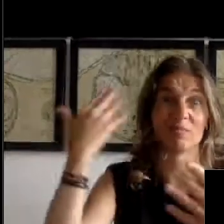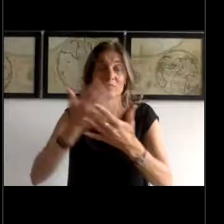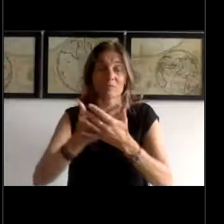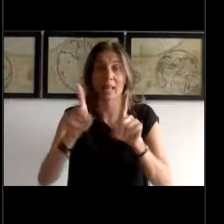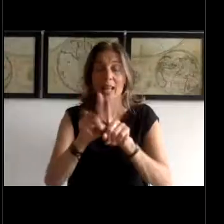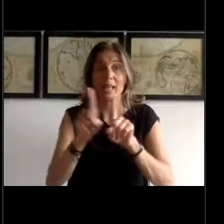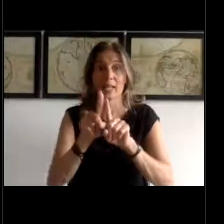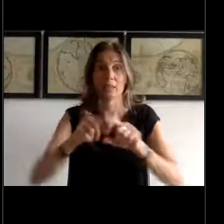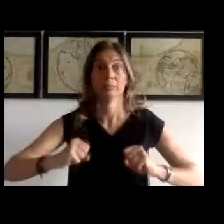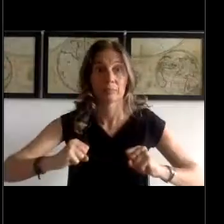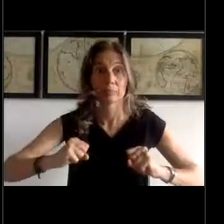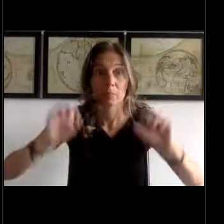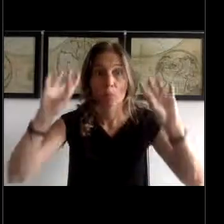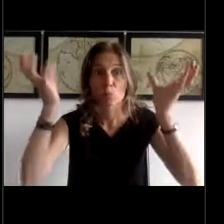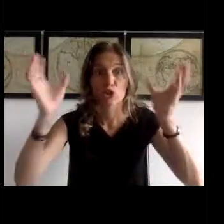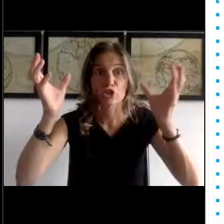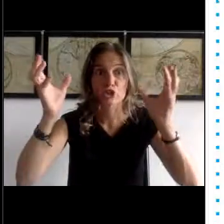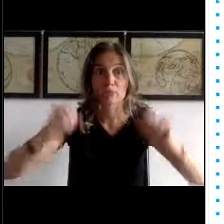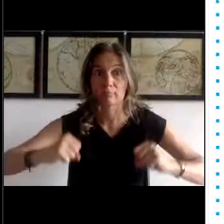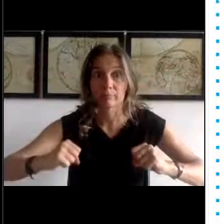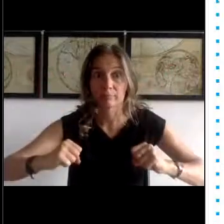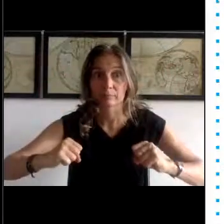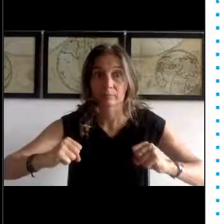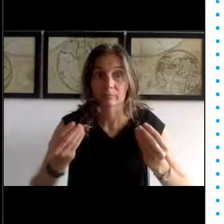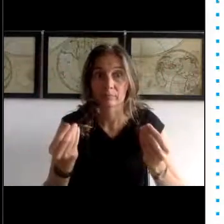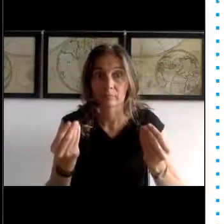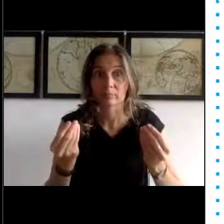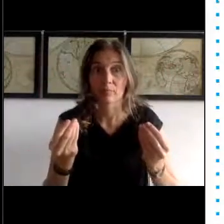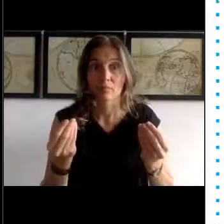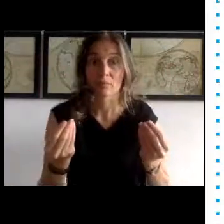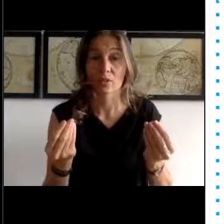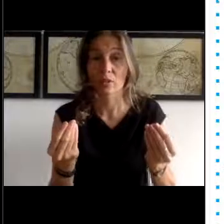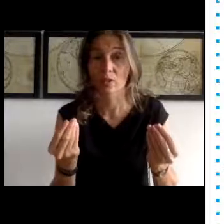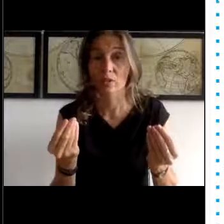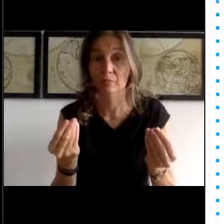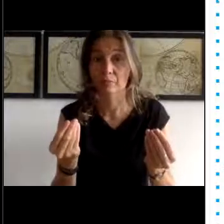For example, there is the proposal to have mobility of sport coaches